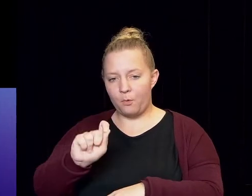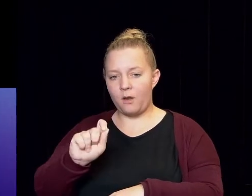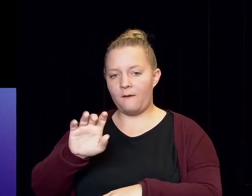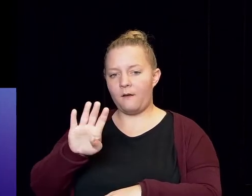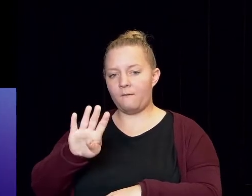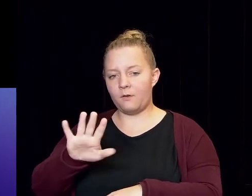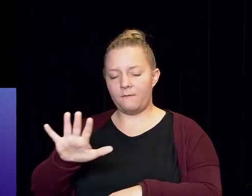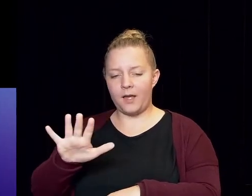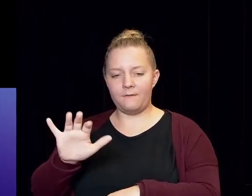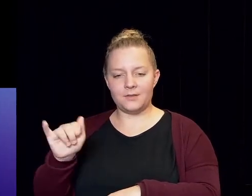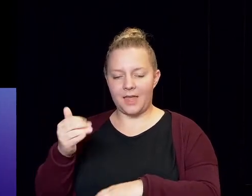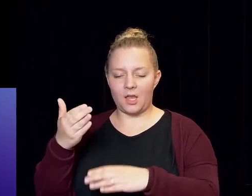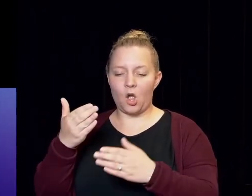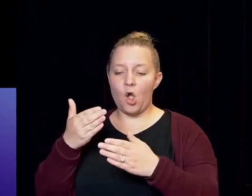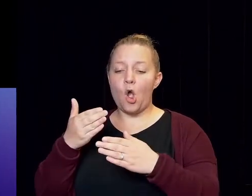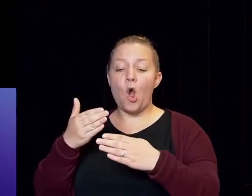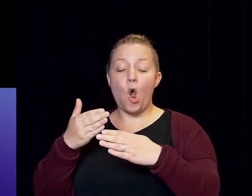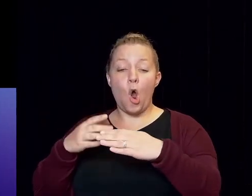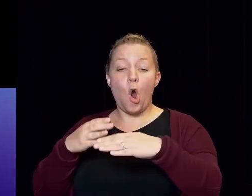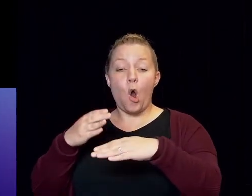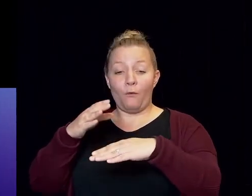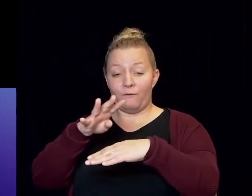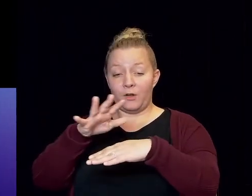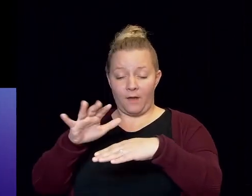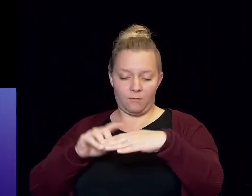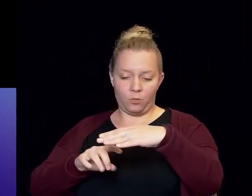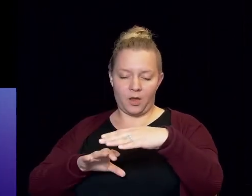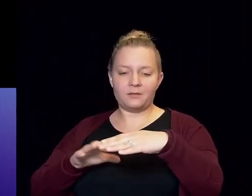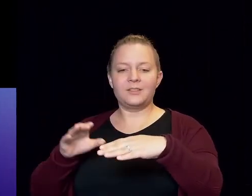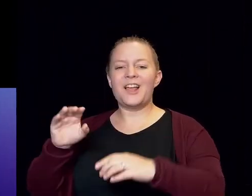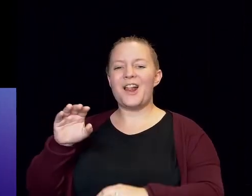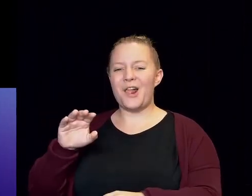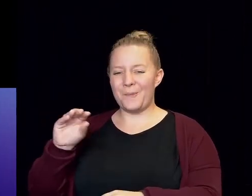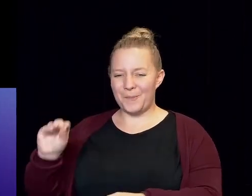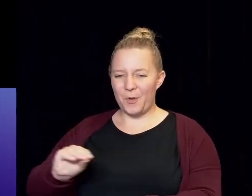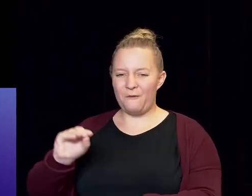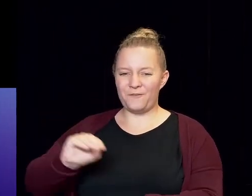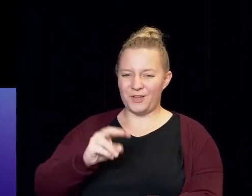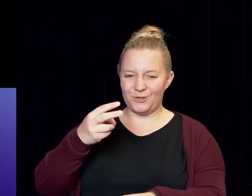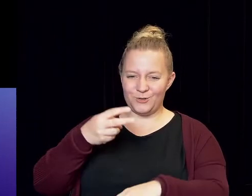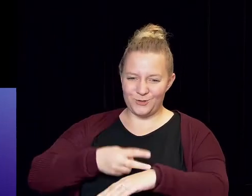being over 100 but it's in the decimal place. "Of" means time, so I multiplied that by 432